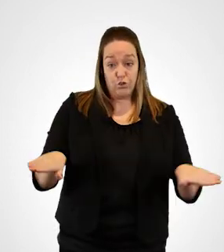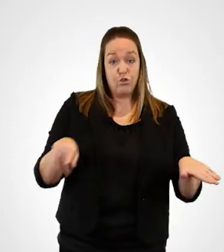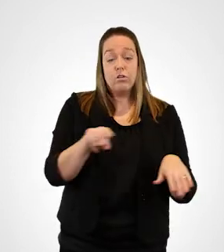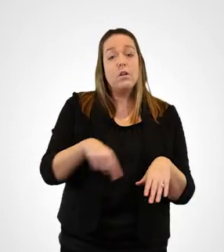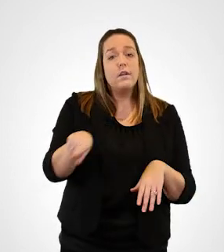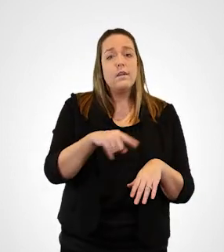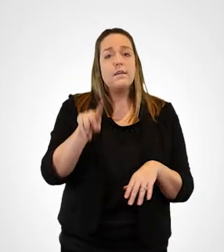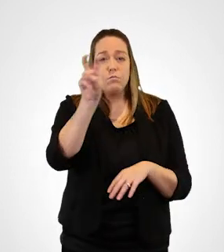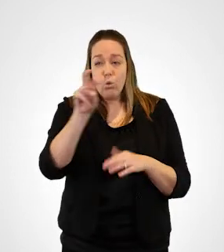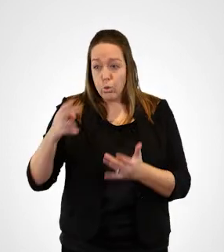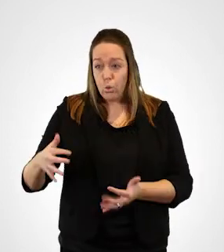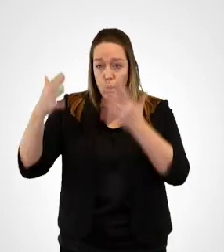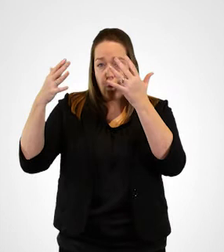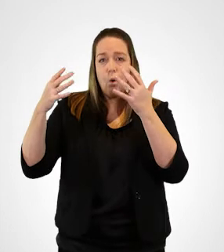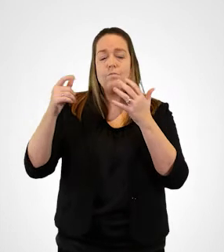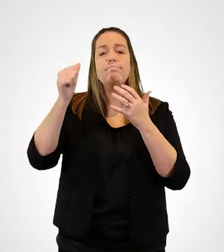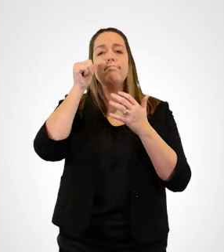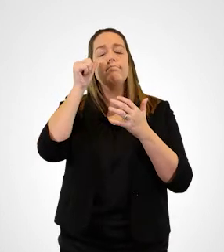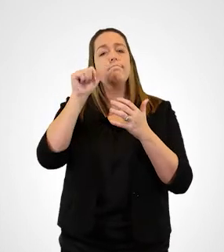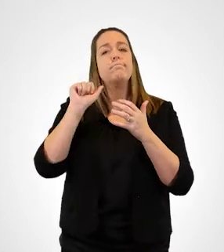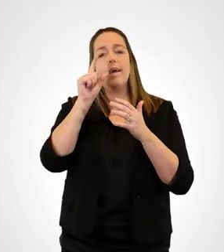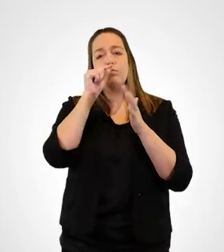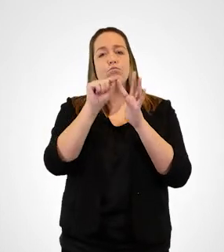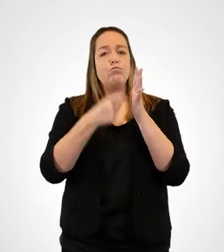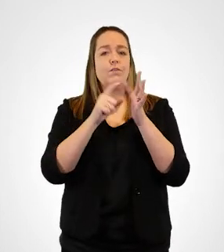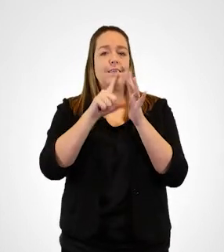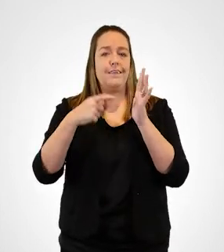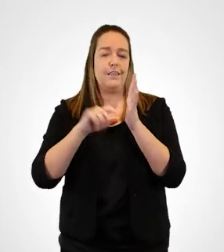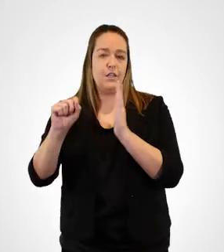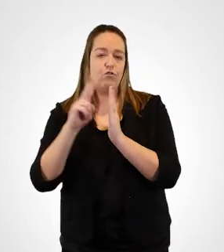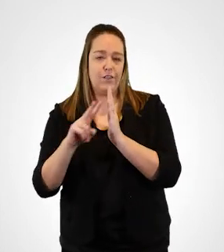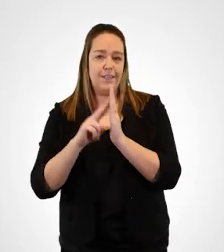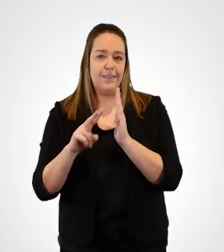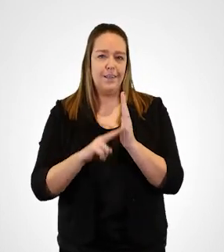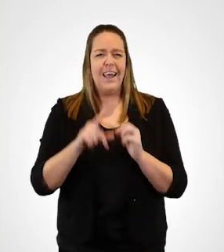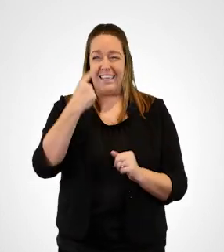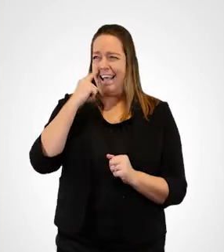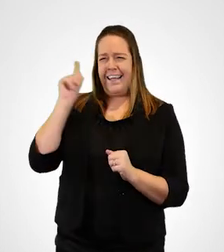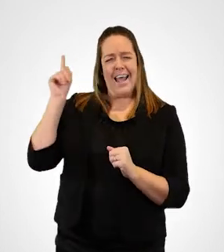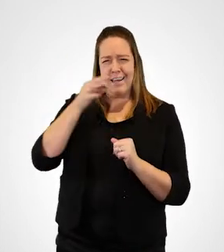did actually predict their reading. And the reason why we've got this slightly complicated diagram